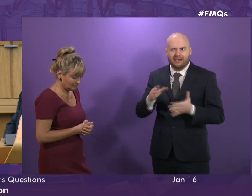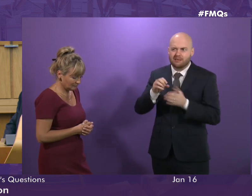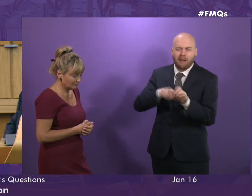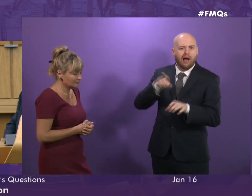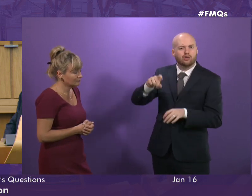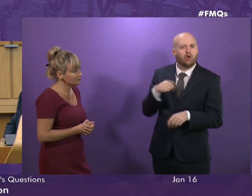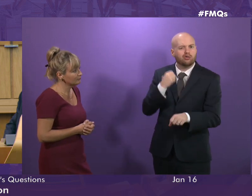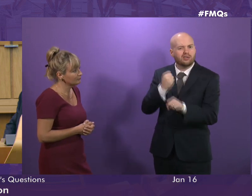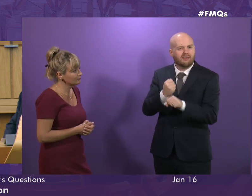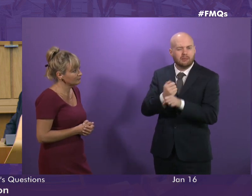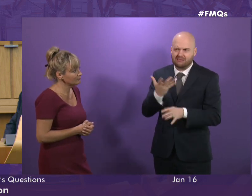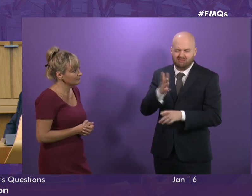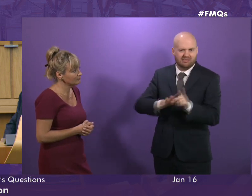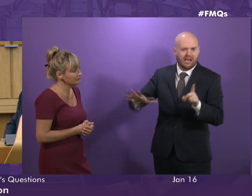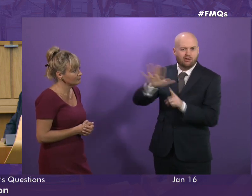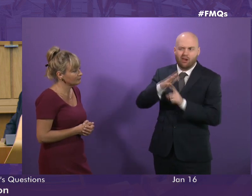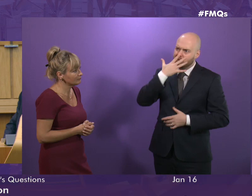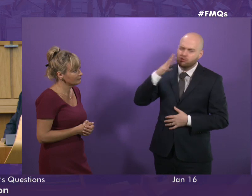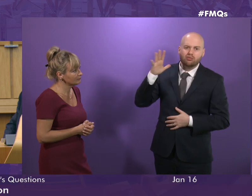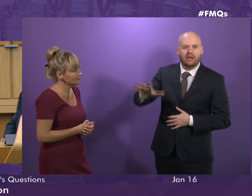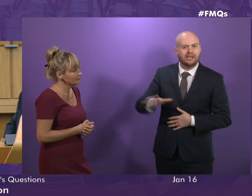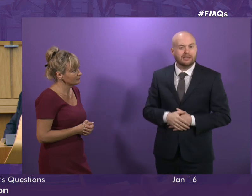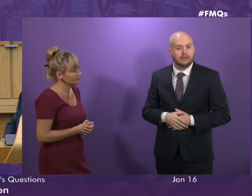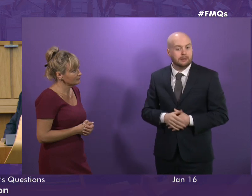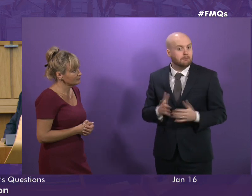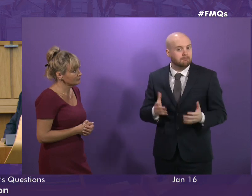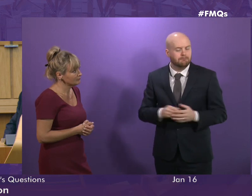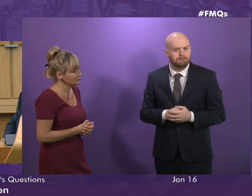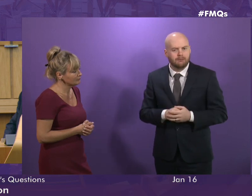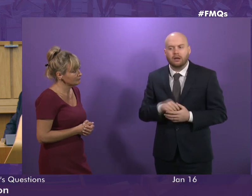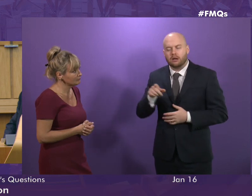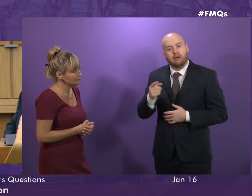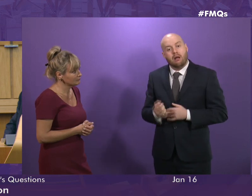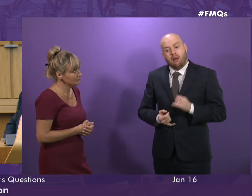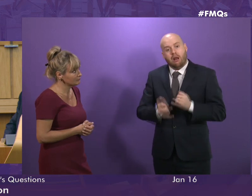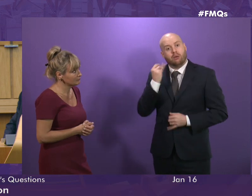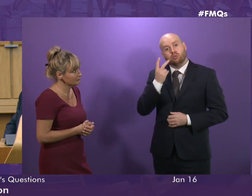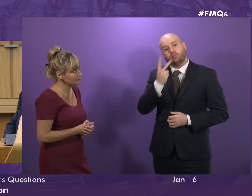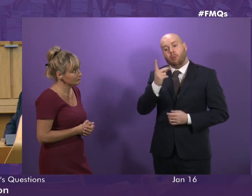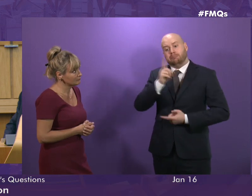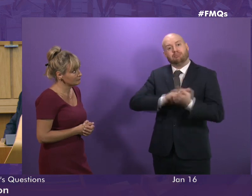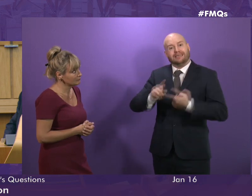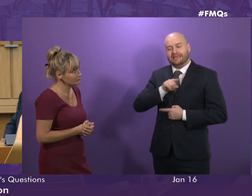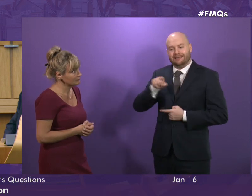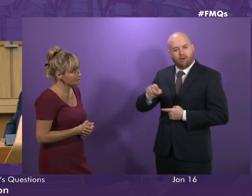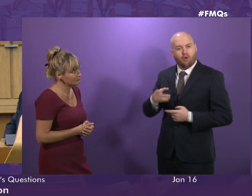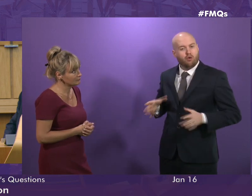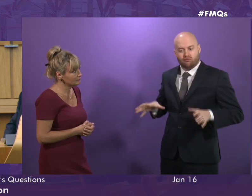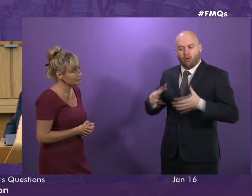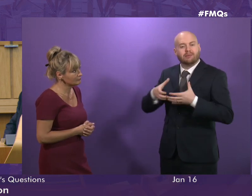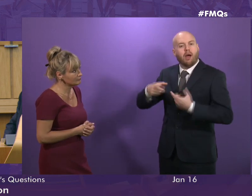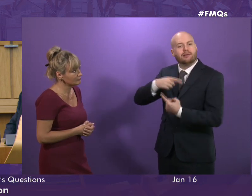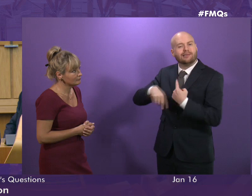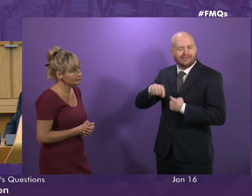In addition, the Cabinet Secretary for Health and Sport cancelled her appearances at the past two meetings of the cross-party group on chronic pain, leaving patients from across